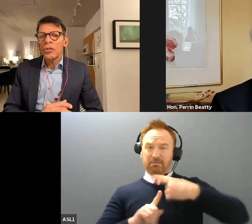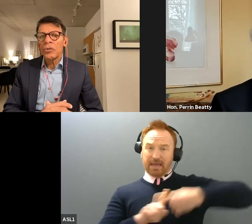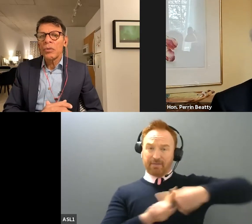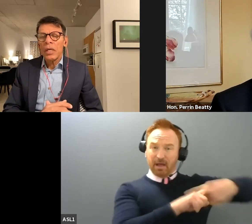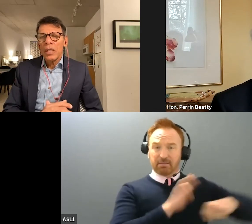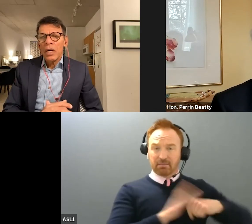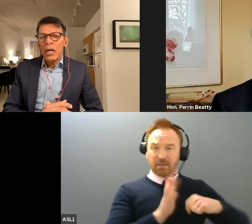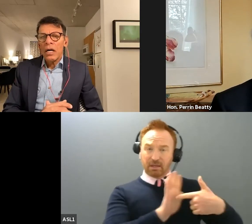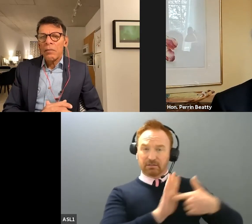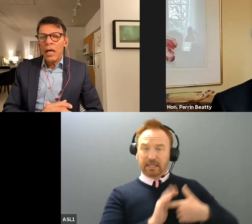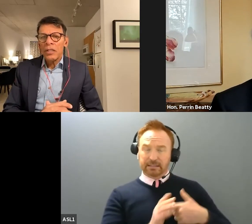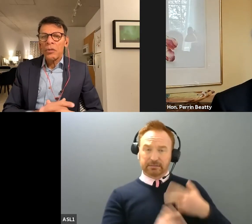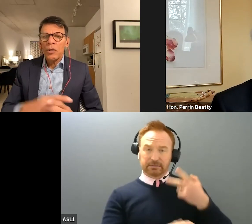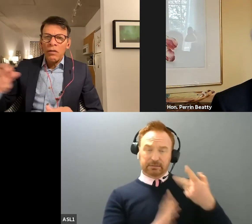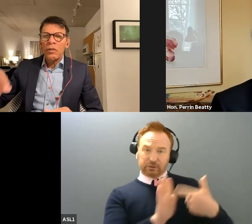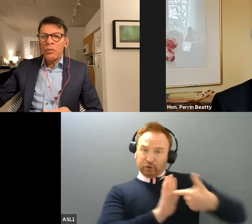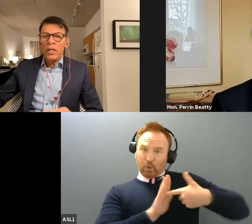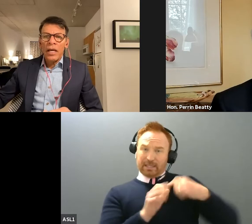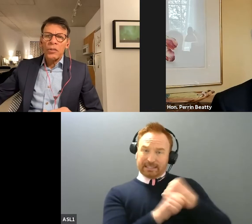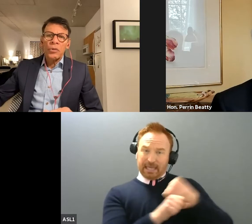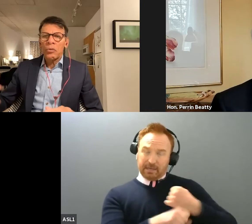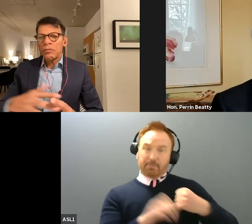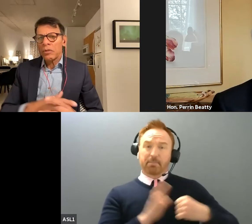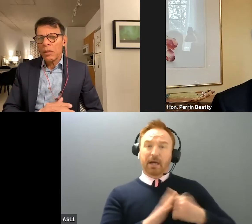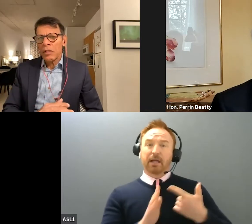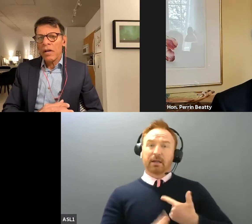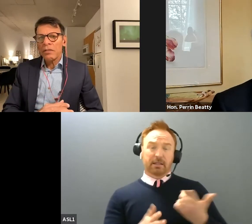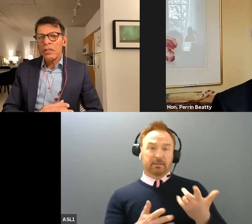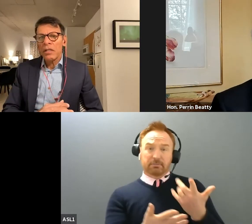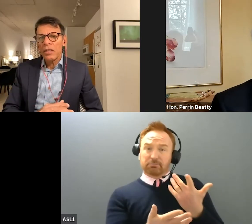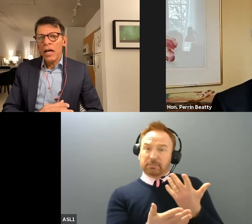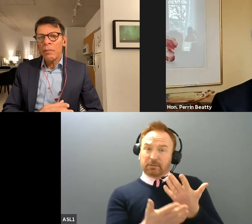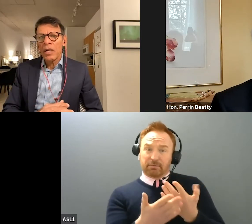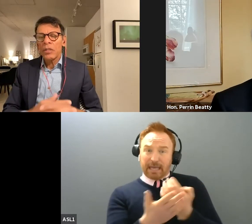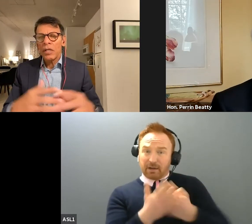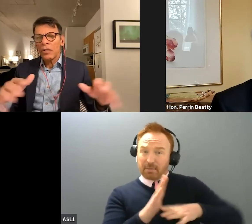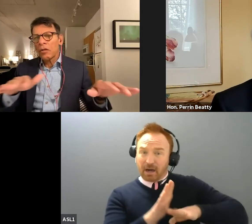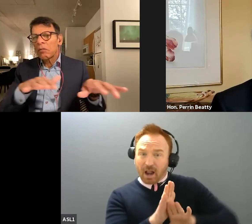to as the recovery will get to something in the back seat starting to happen, are we seeing some